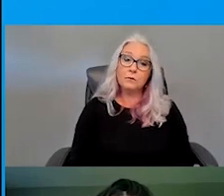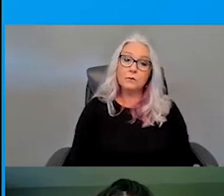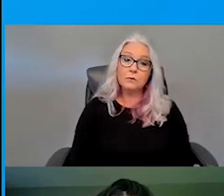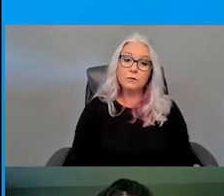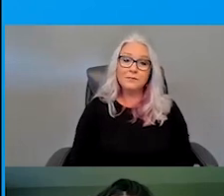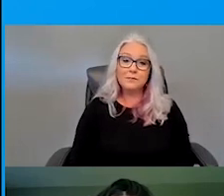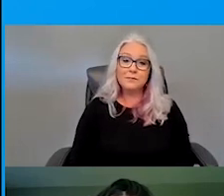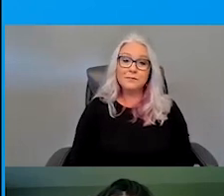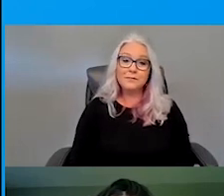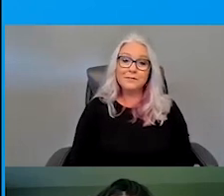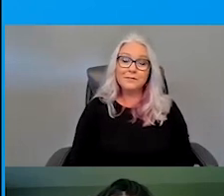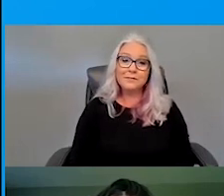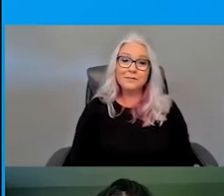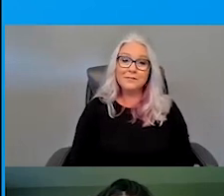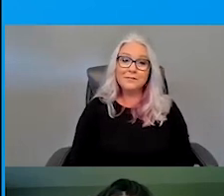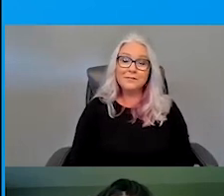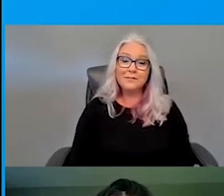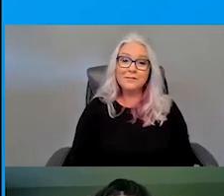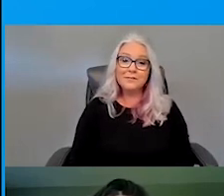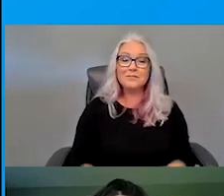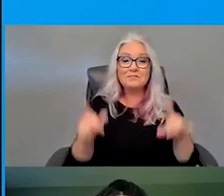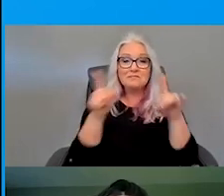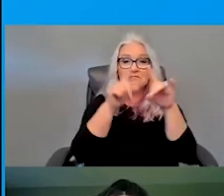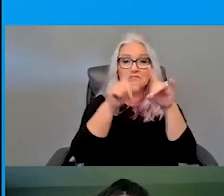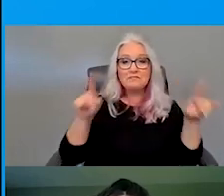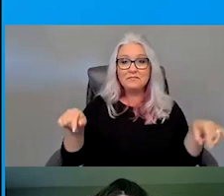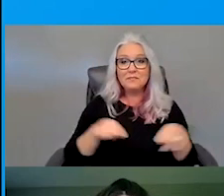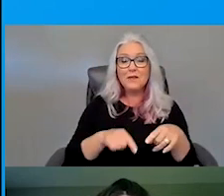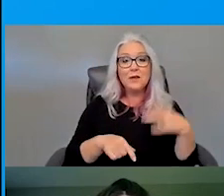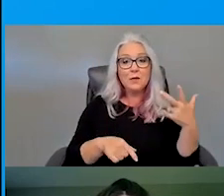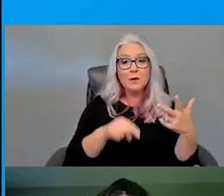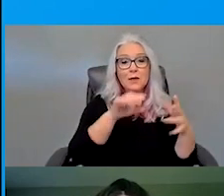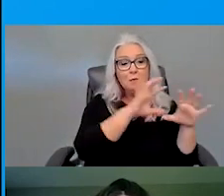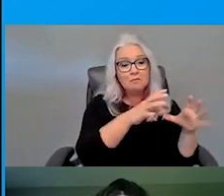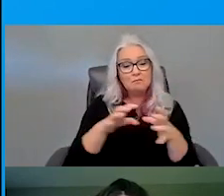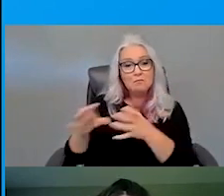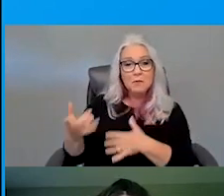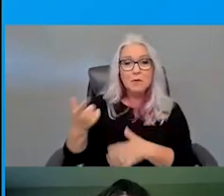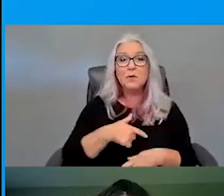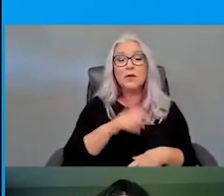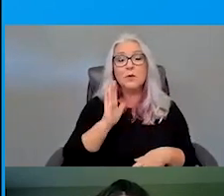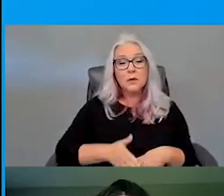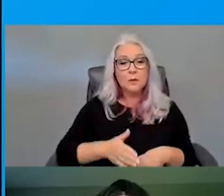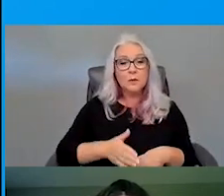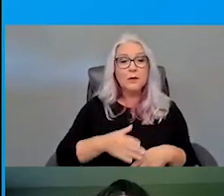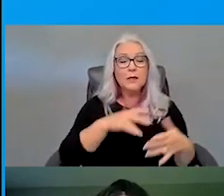Here are three categories we have come together to work on. I'm the anti-ableism and inclusion